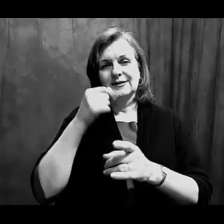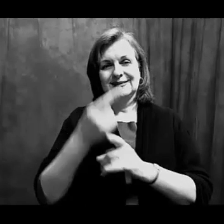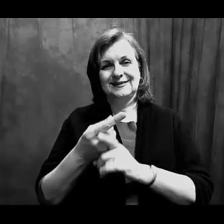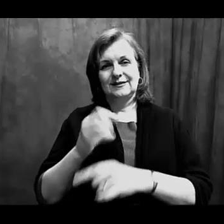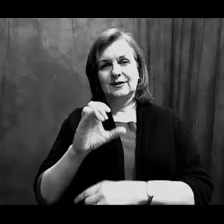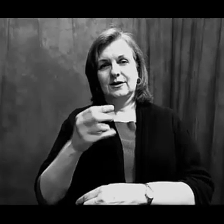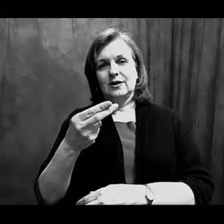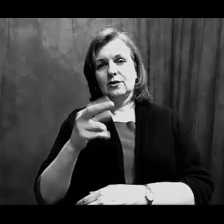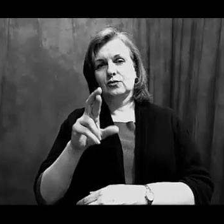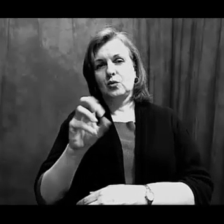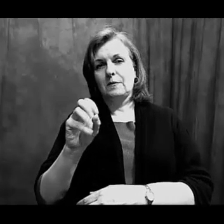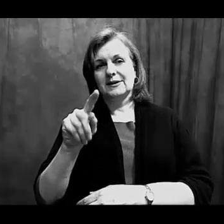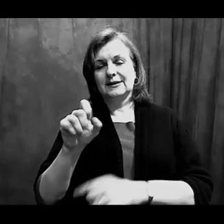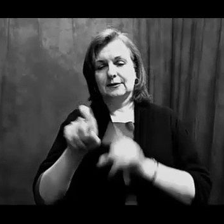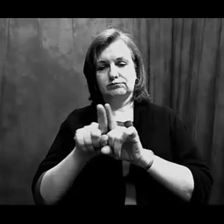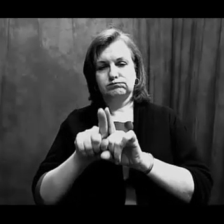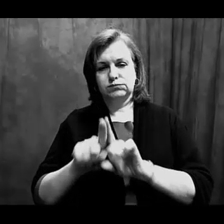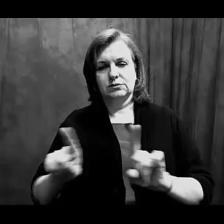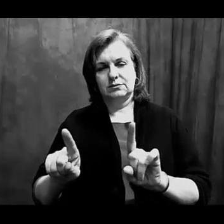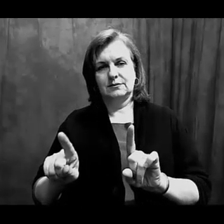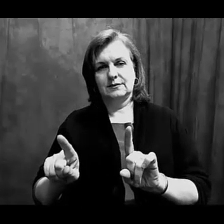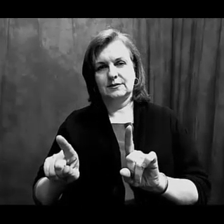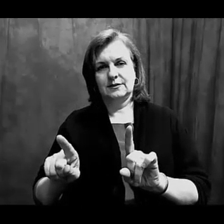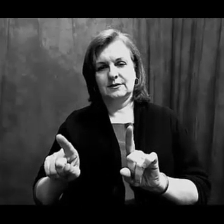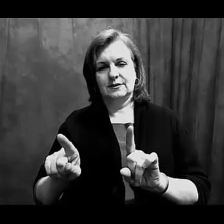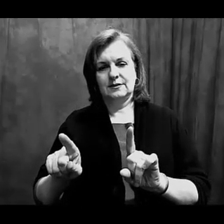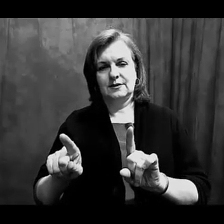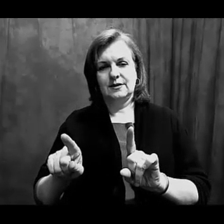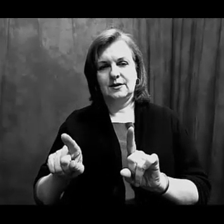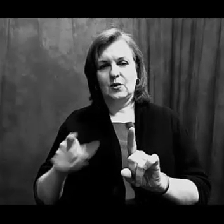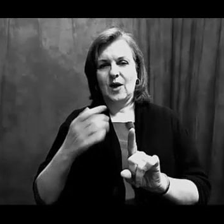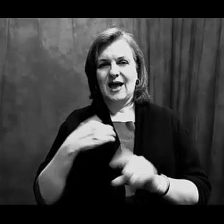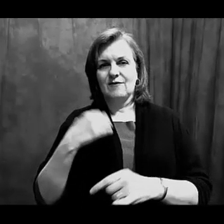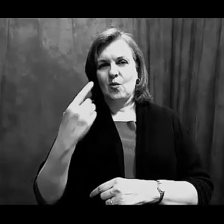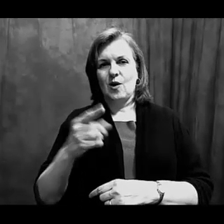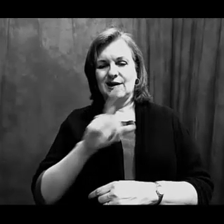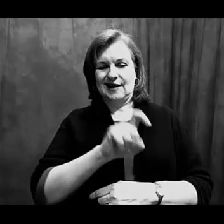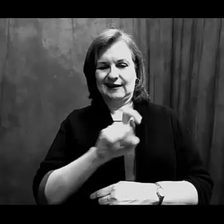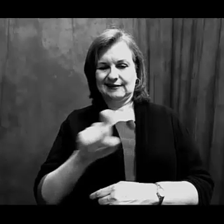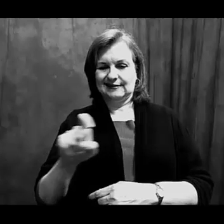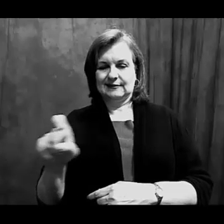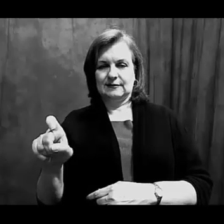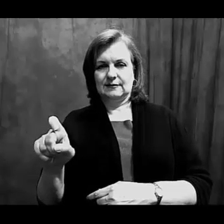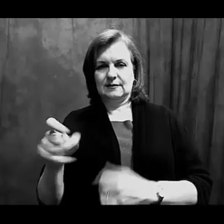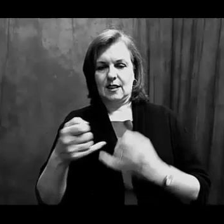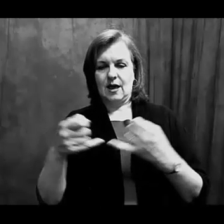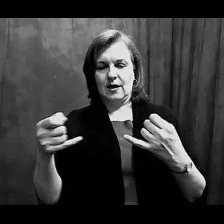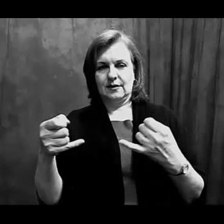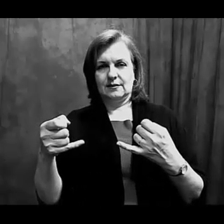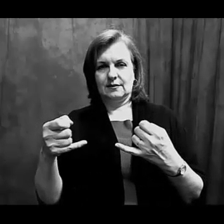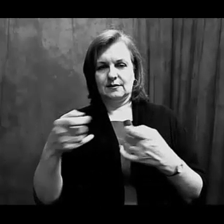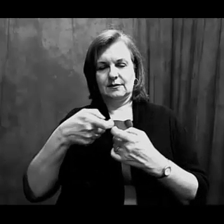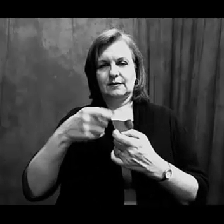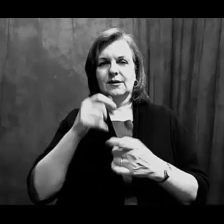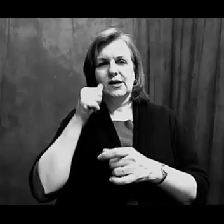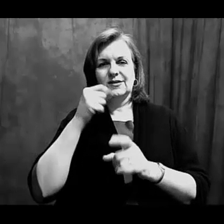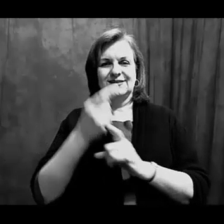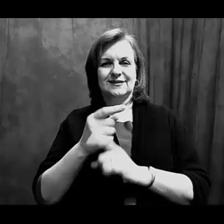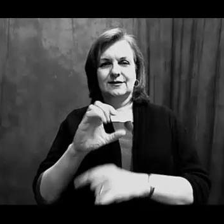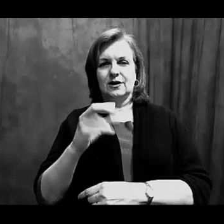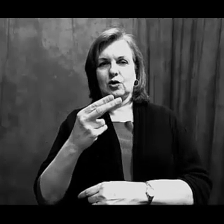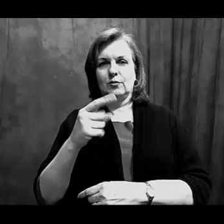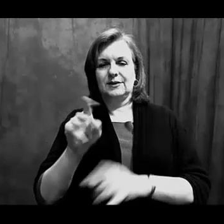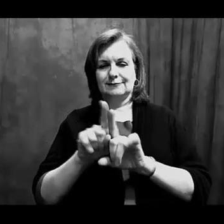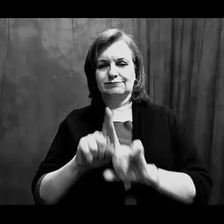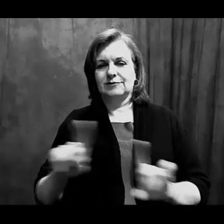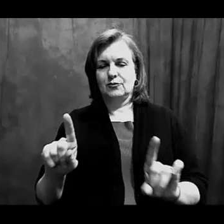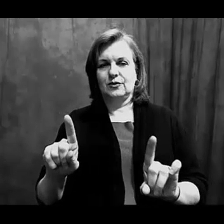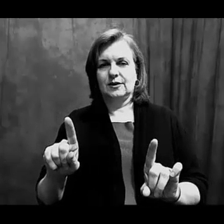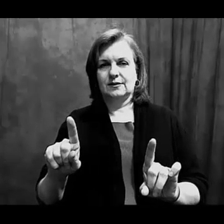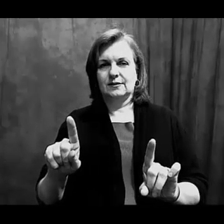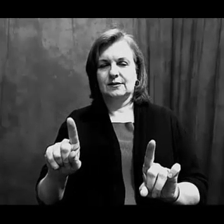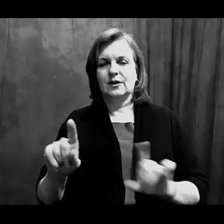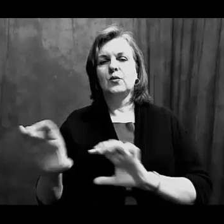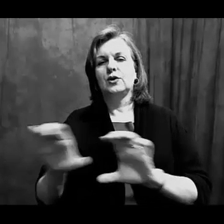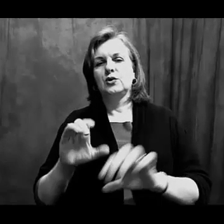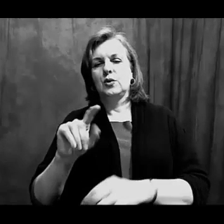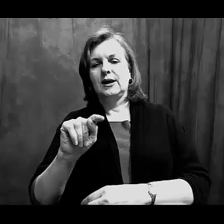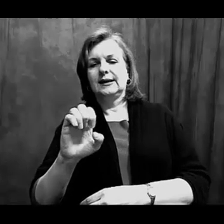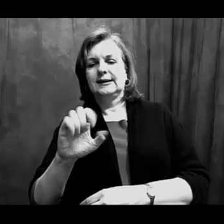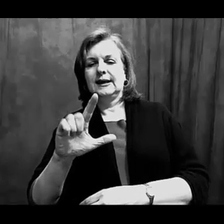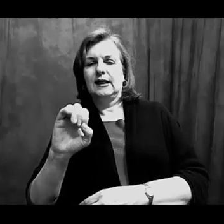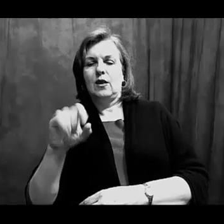the sister chromatids because we have a single "X" line on the metaphase plate we split out the sister chromatids - we go through